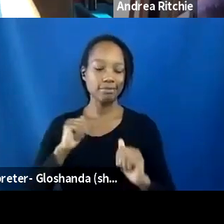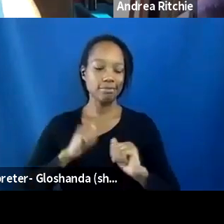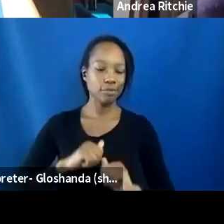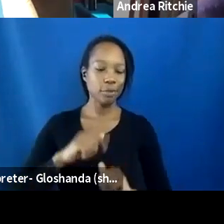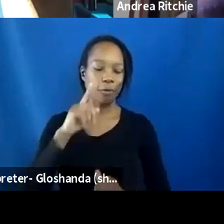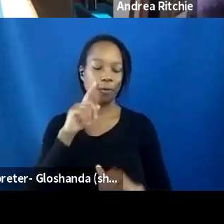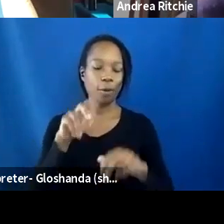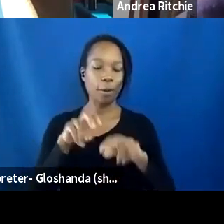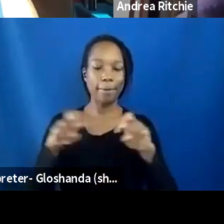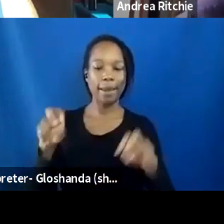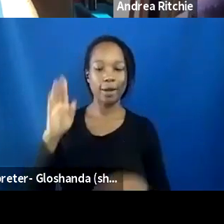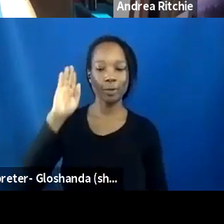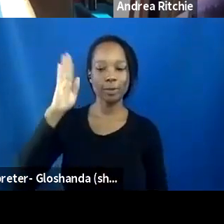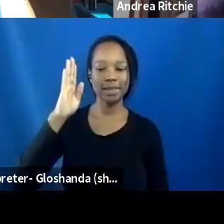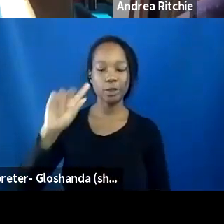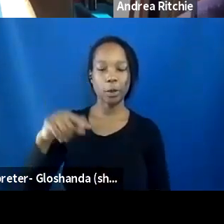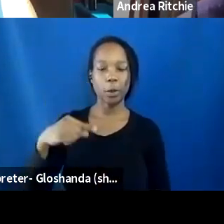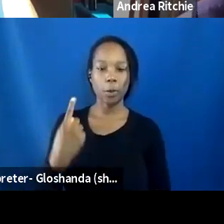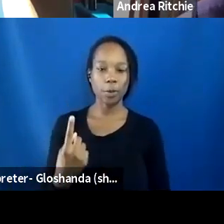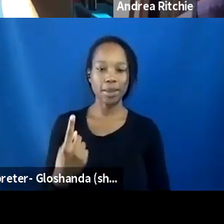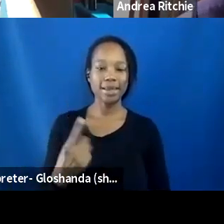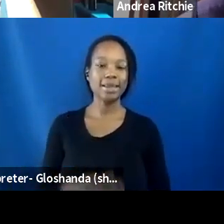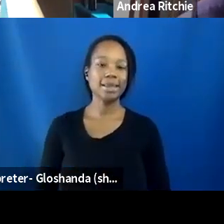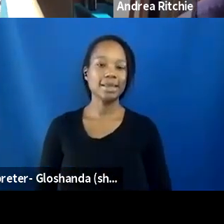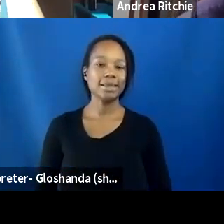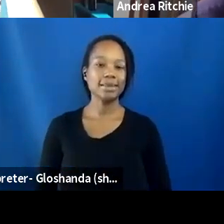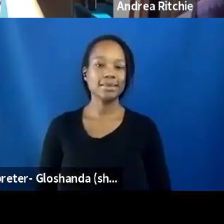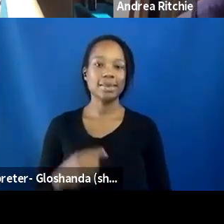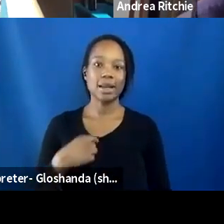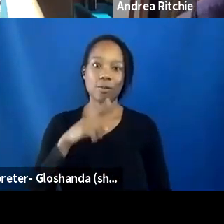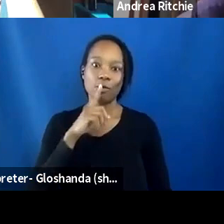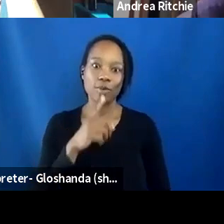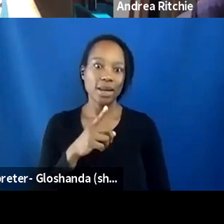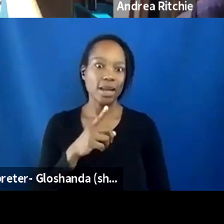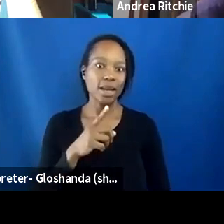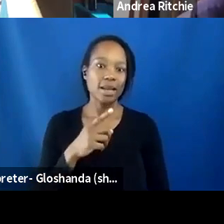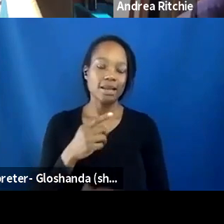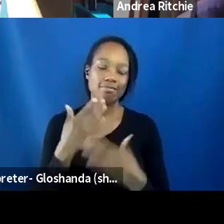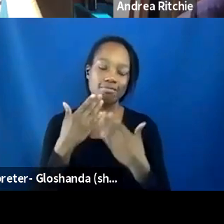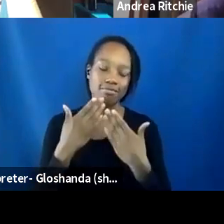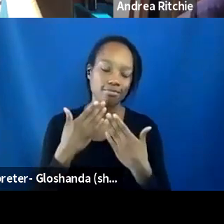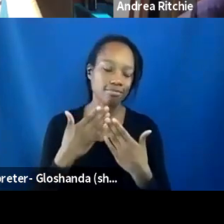And I'm so grateful and just humbled to be sharing this space